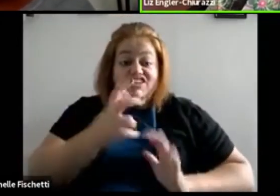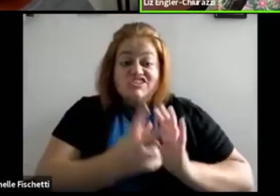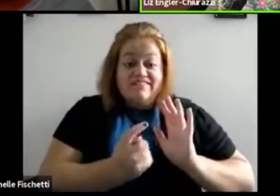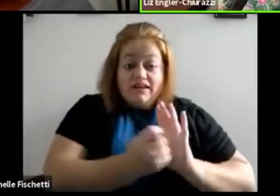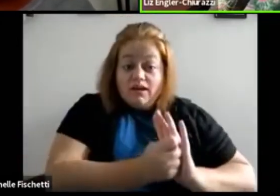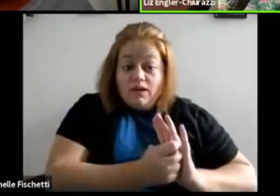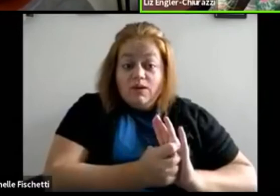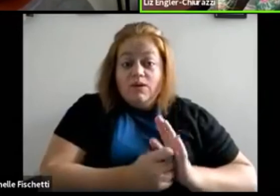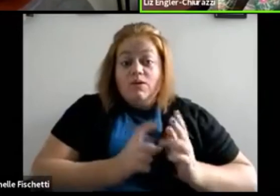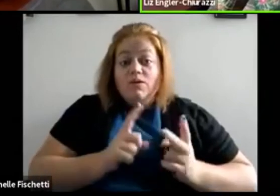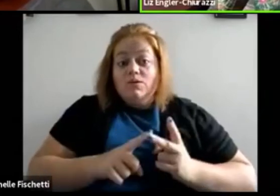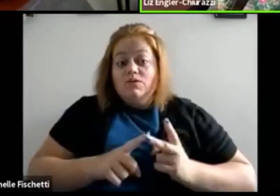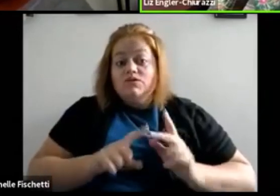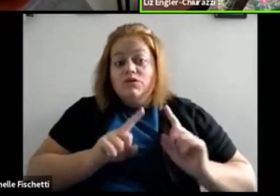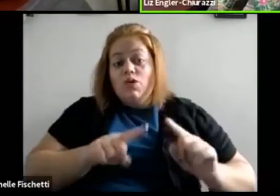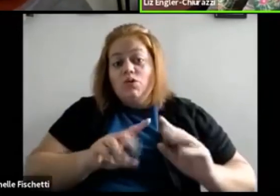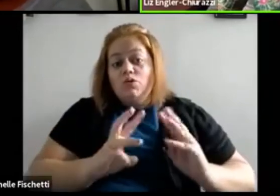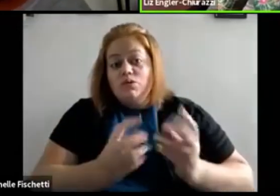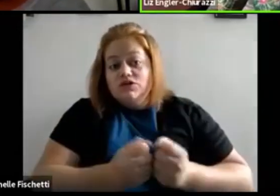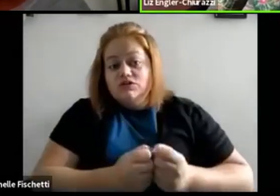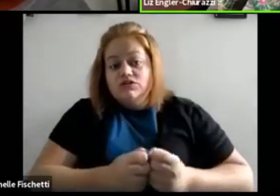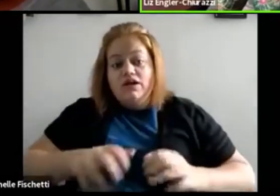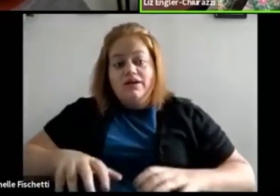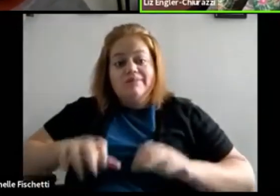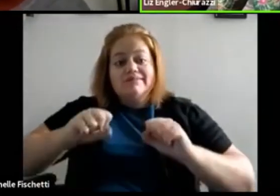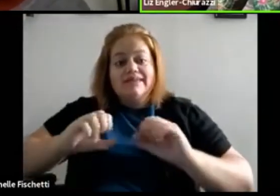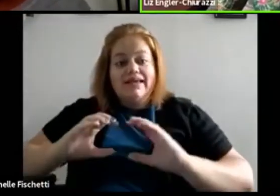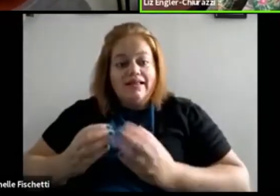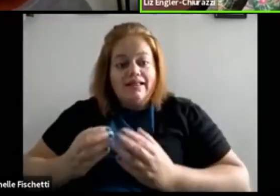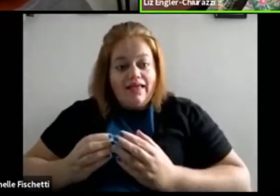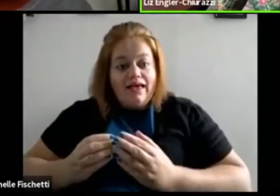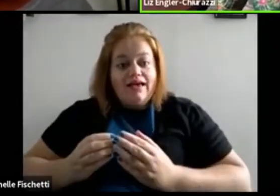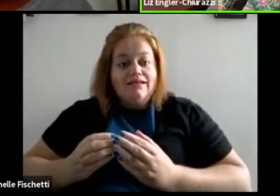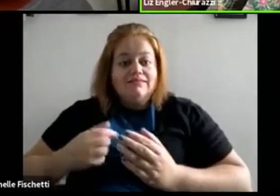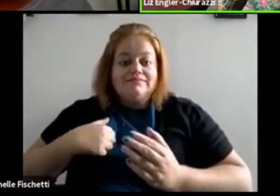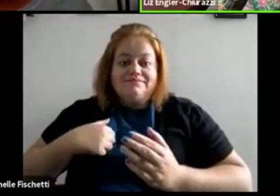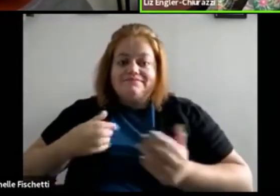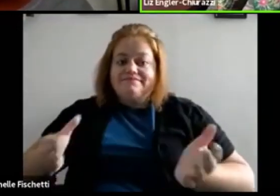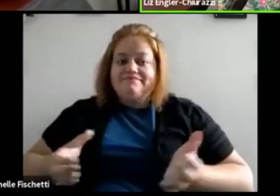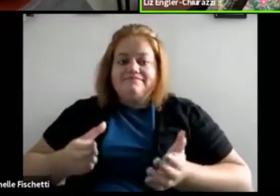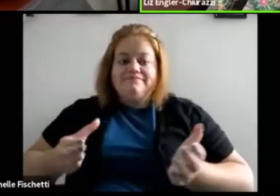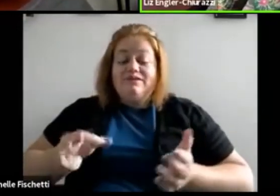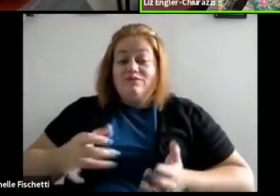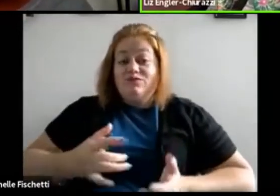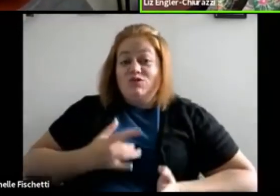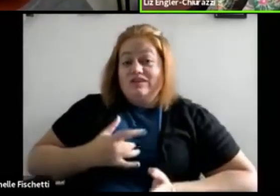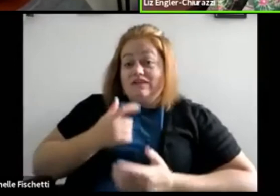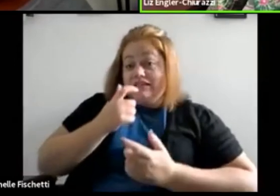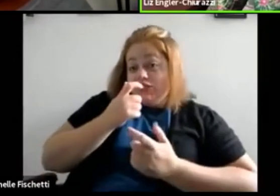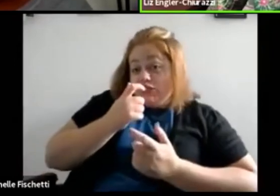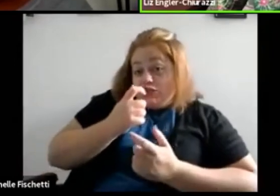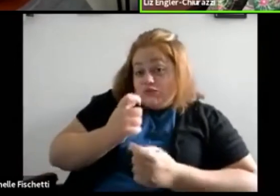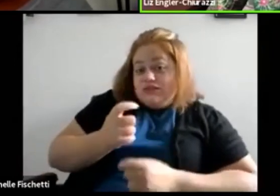workshop or a class, I highly encourage taking a look at press releases about